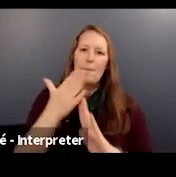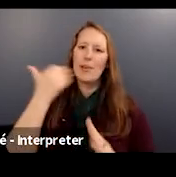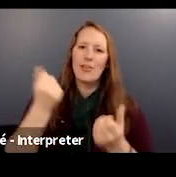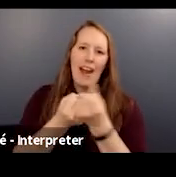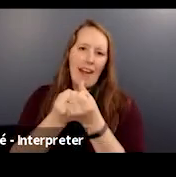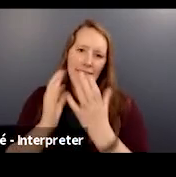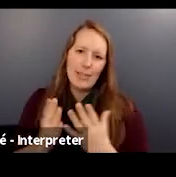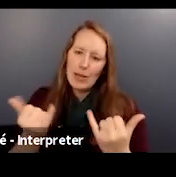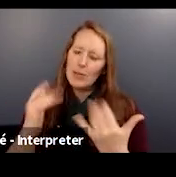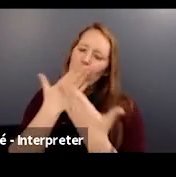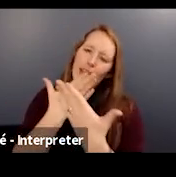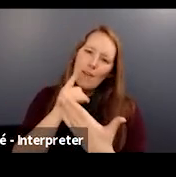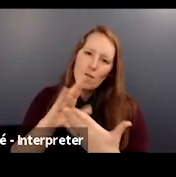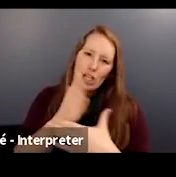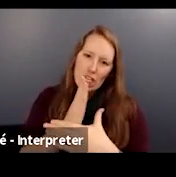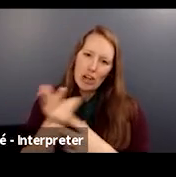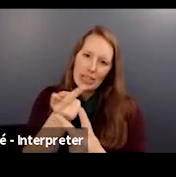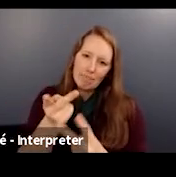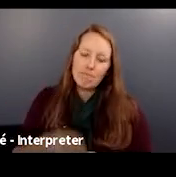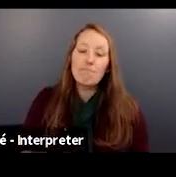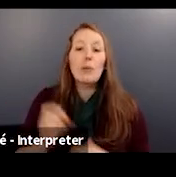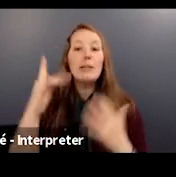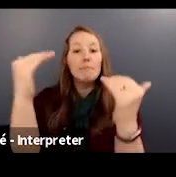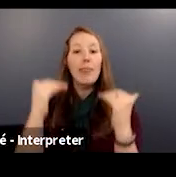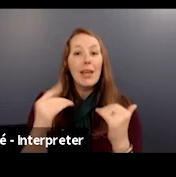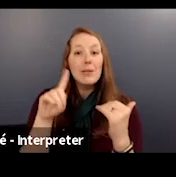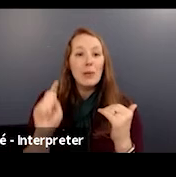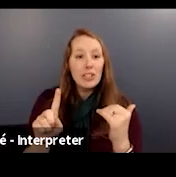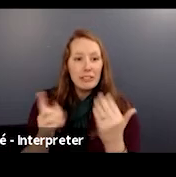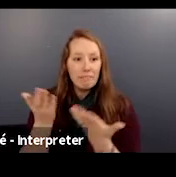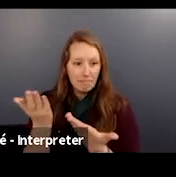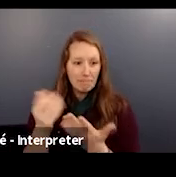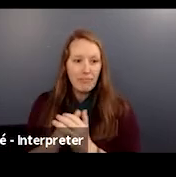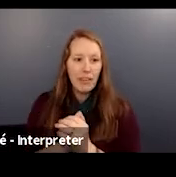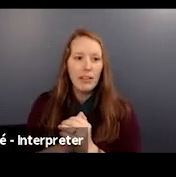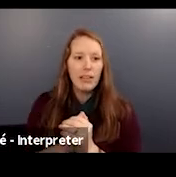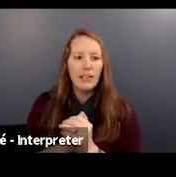Our next question is, what are the hats that you wear?